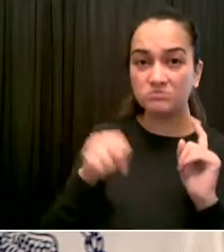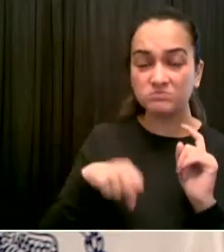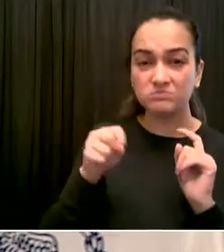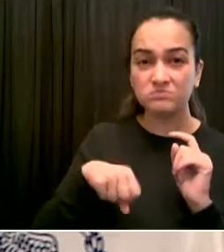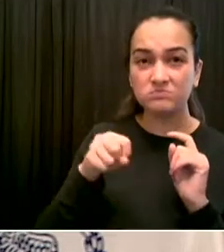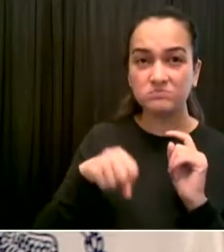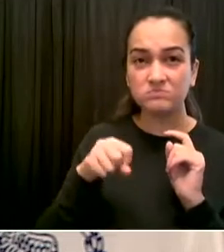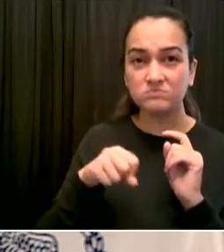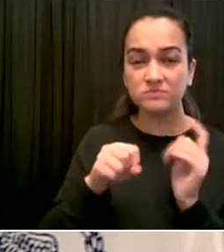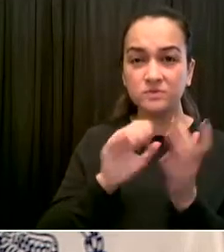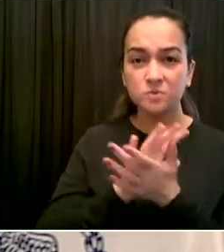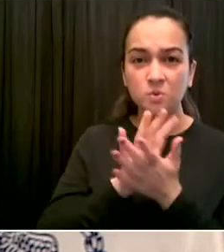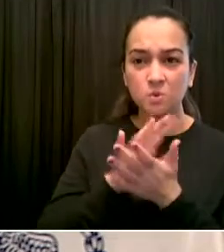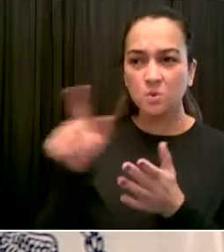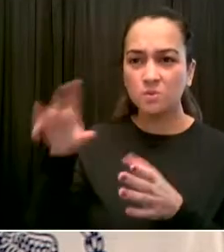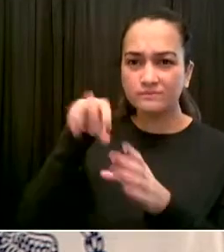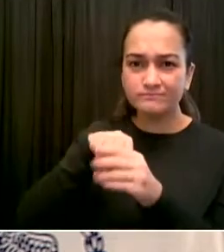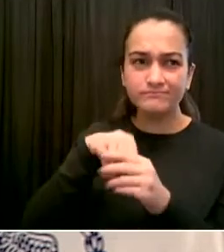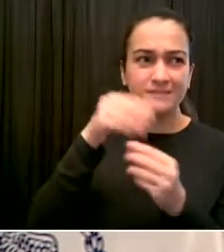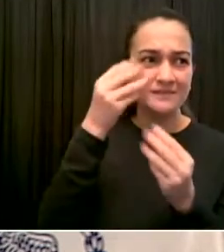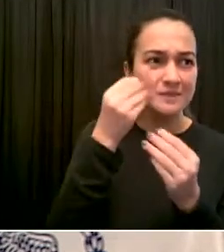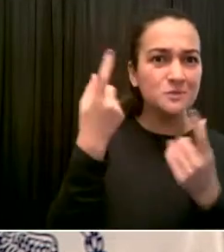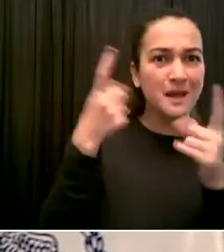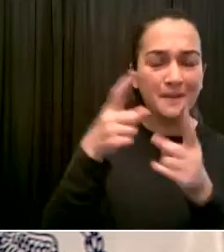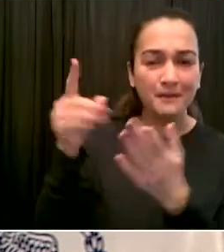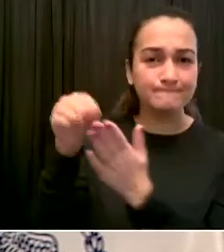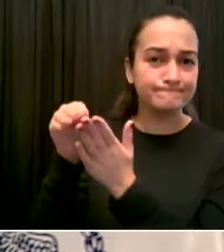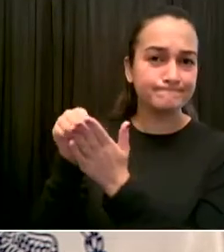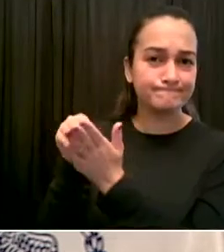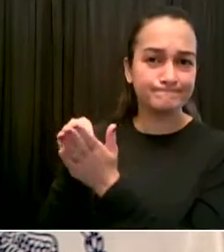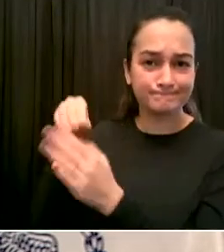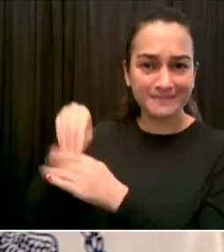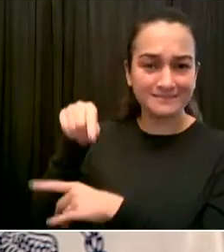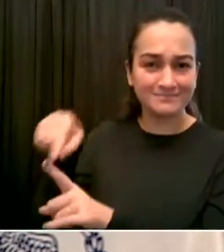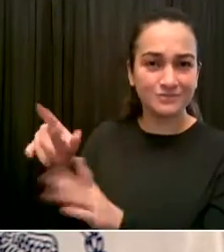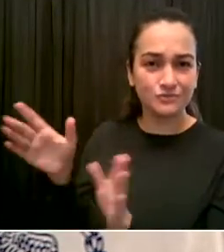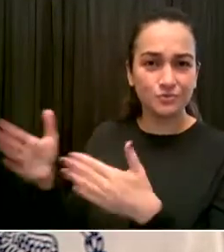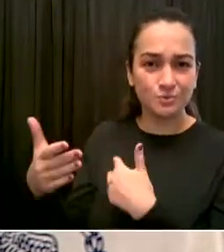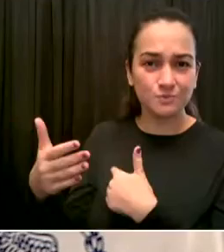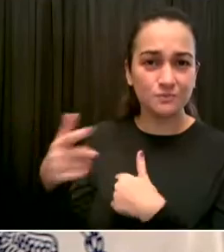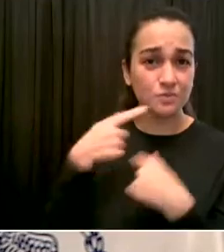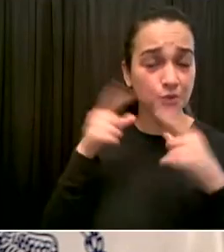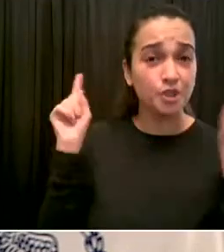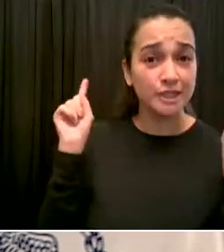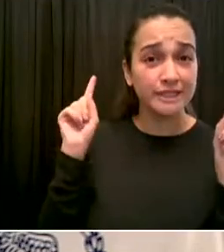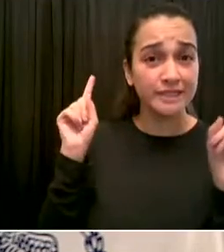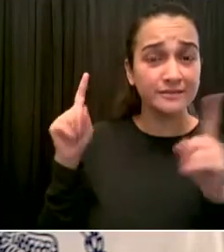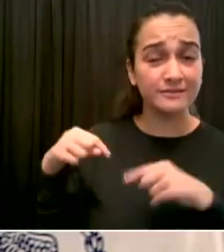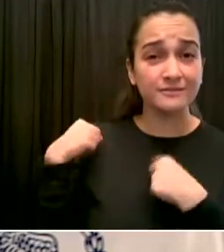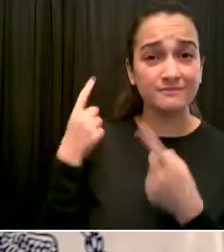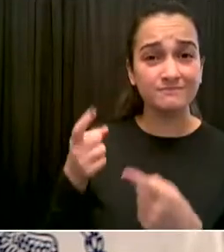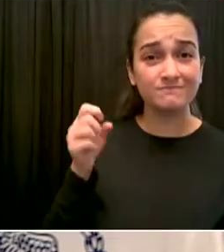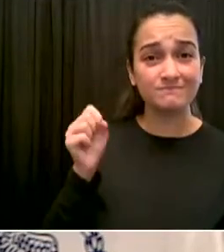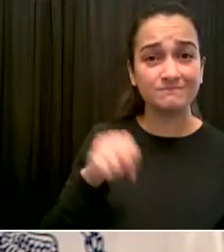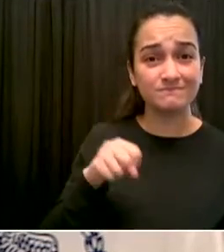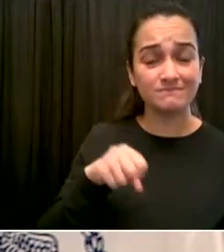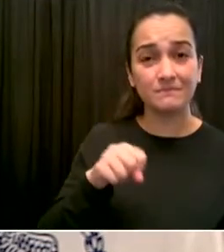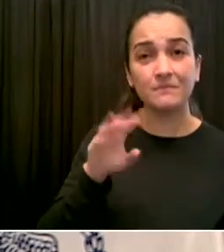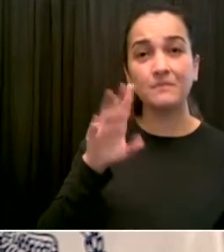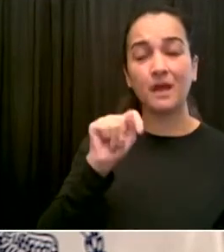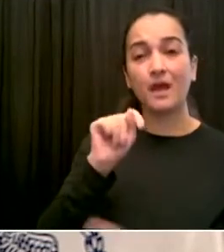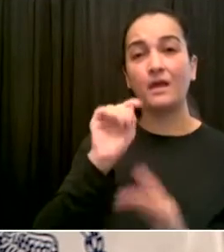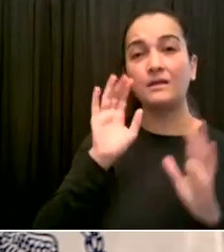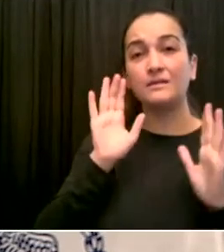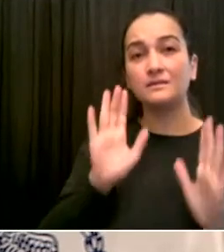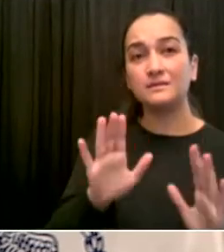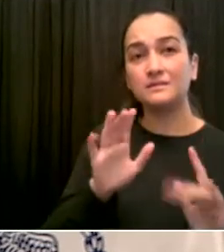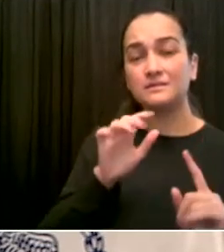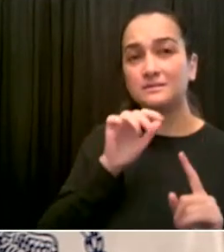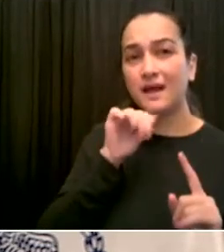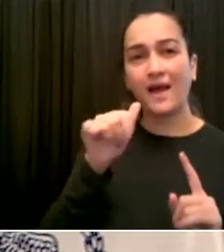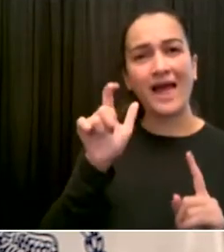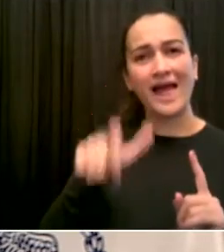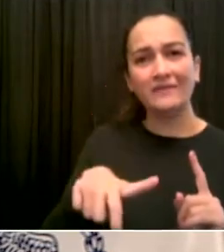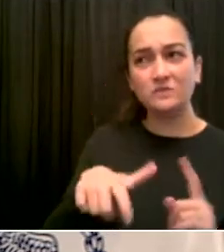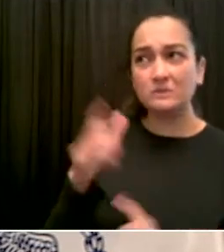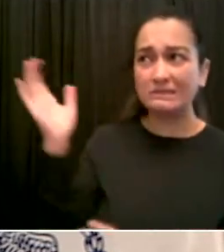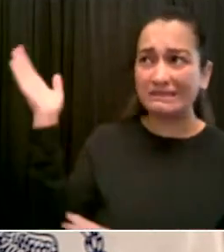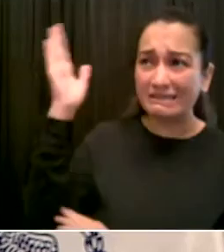SO MANY DIFFERENT FOLKS WERE